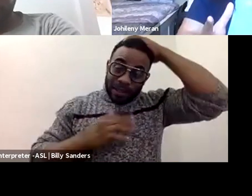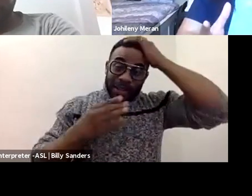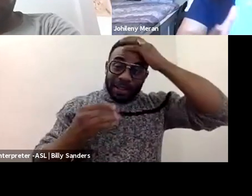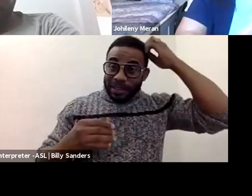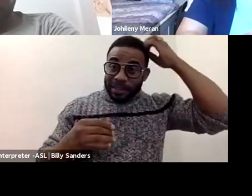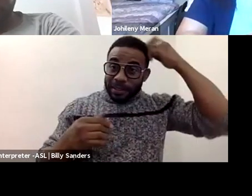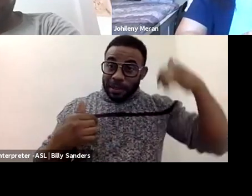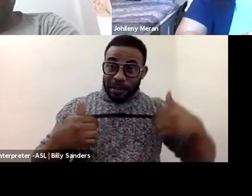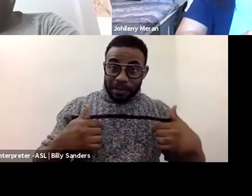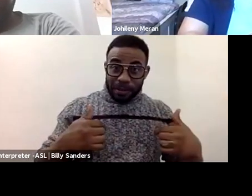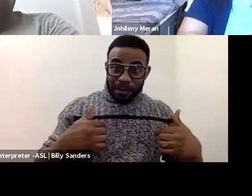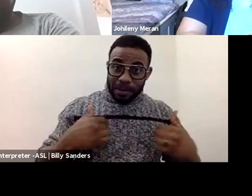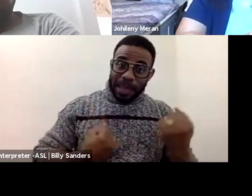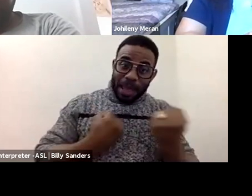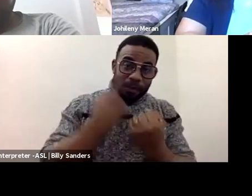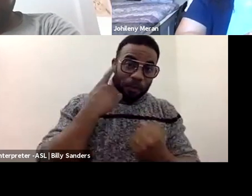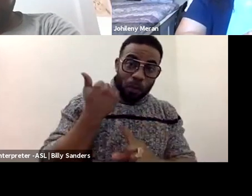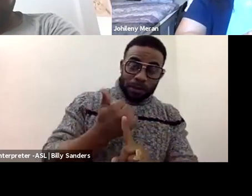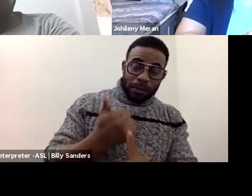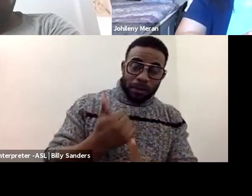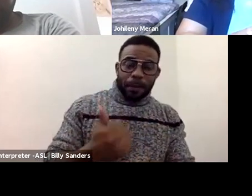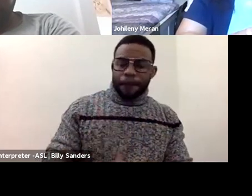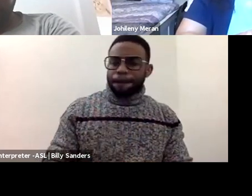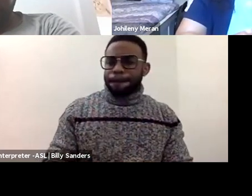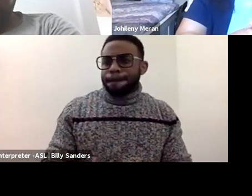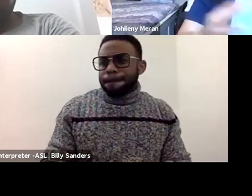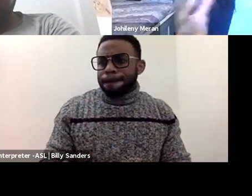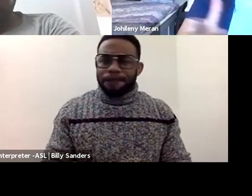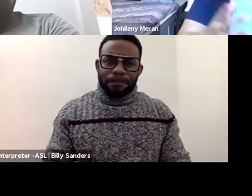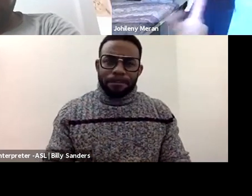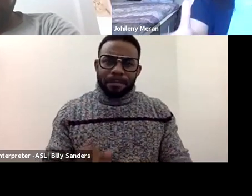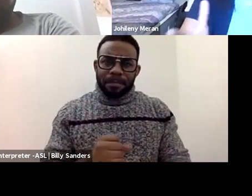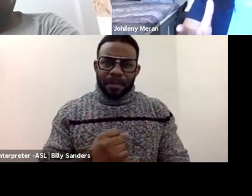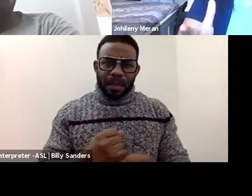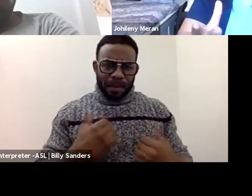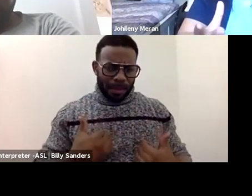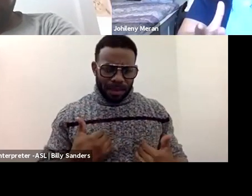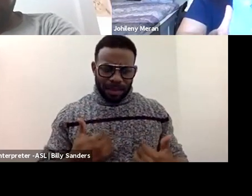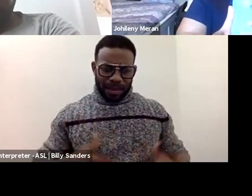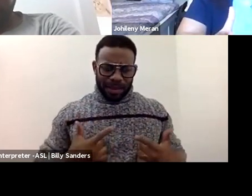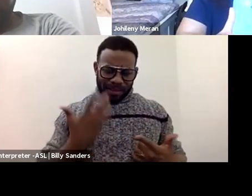need to advocate for oneself, they really seem as part of the experience when I really